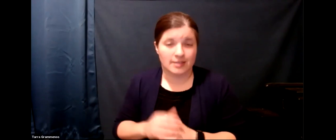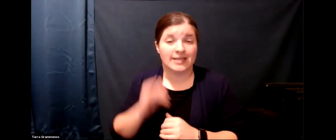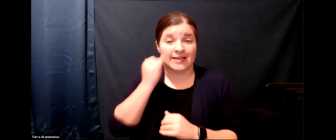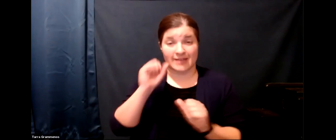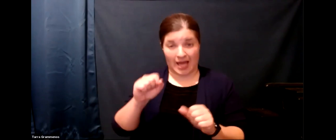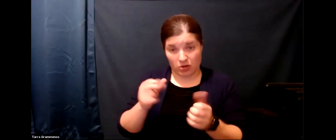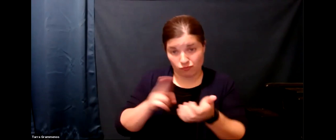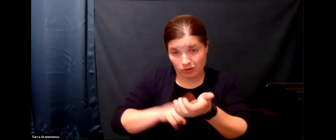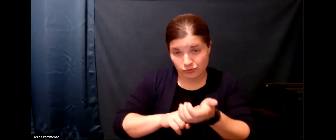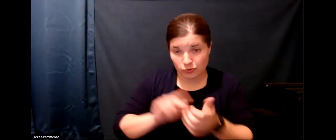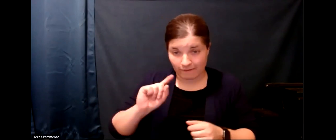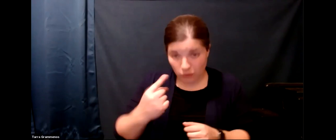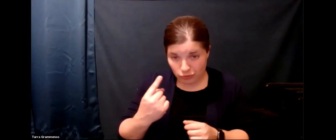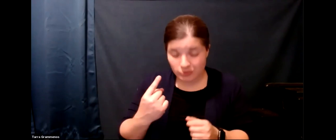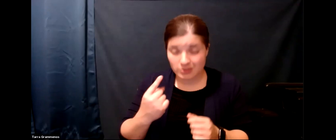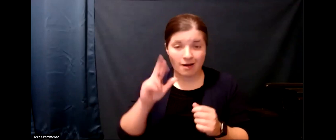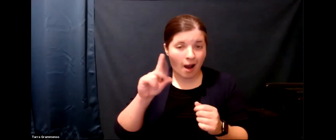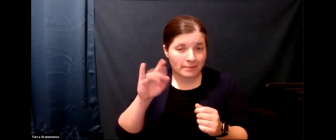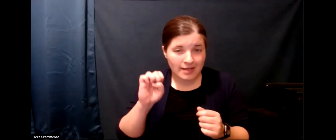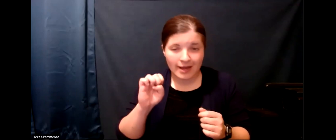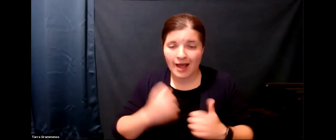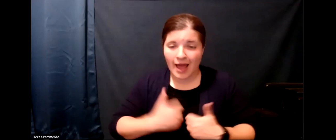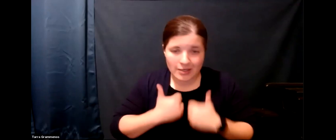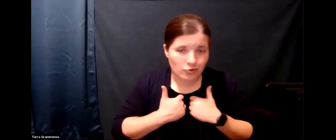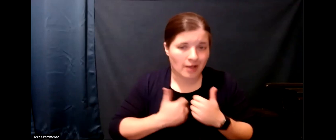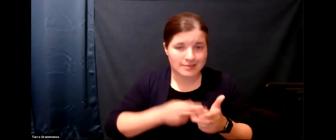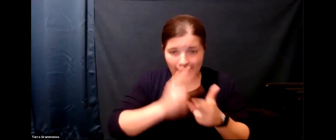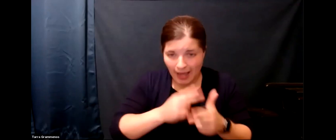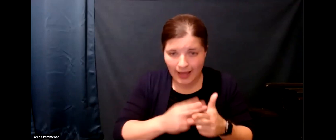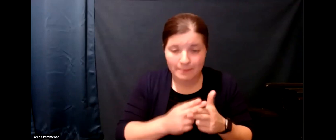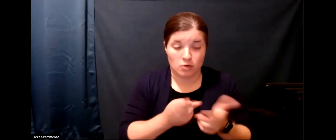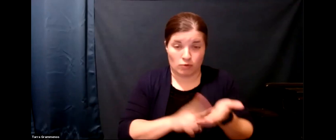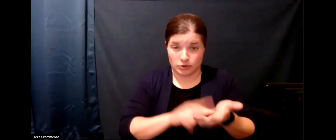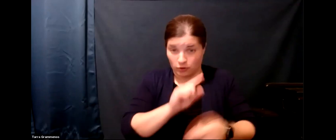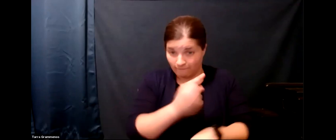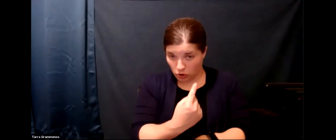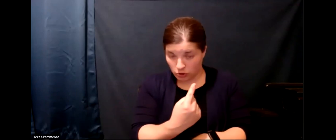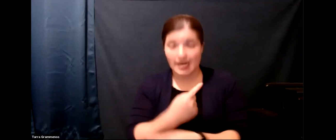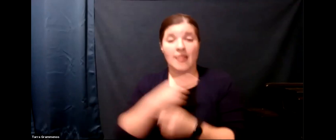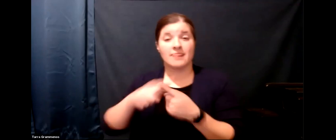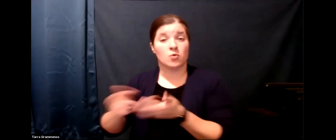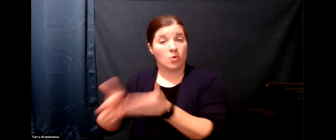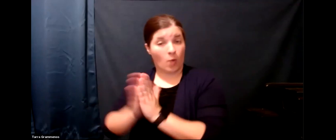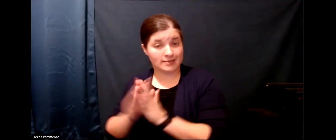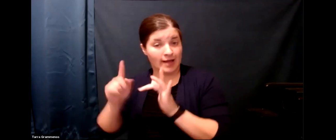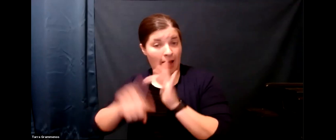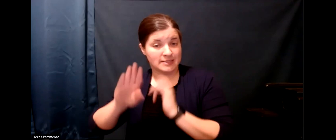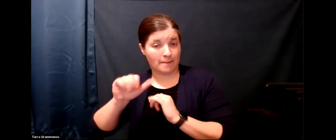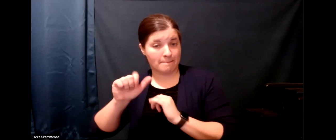registration, then request an absentee ballot, that does tend to save time for people. In the long-term.